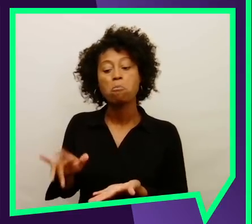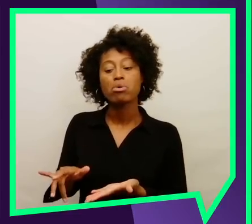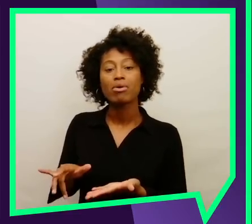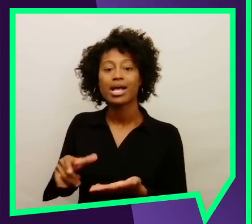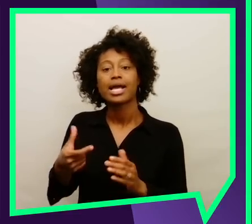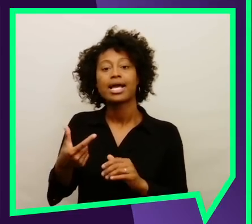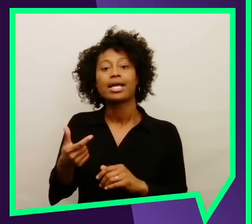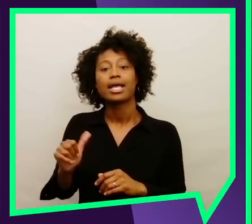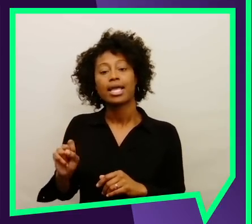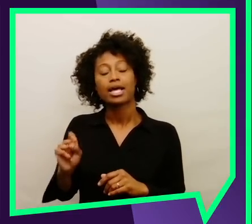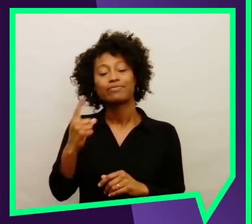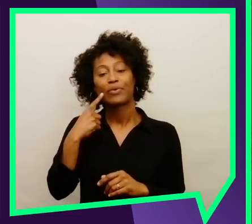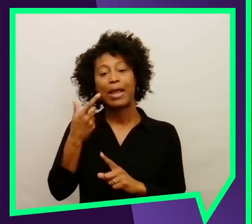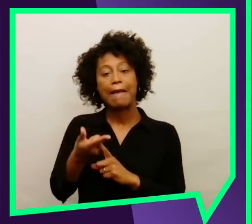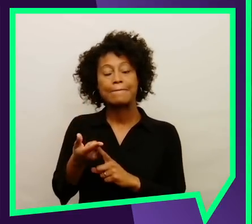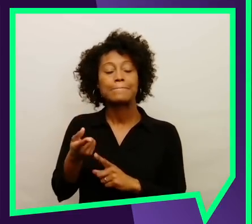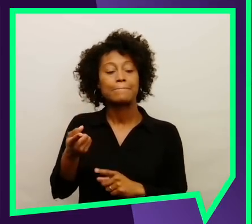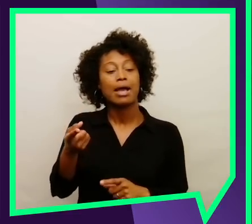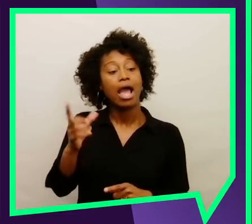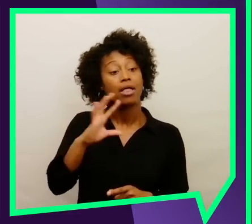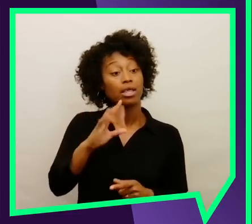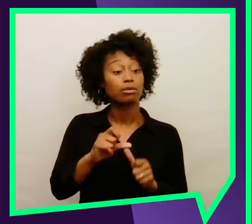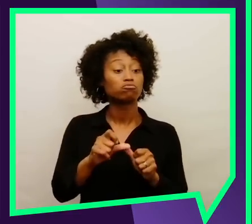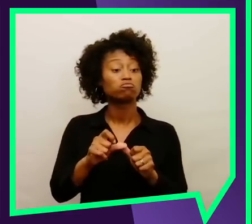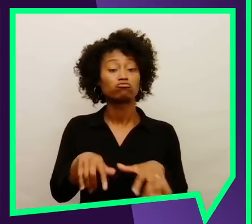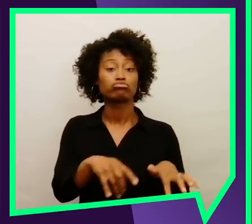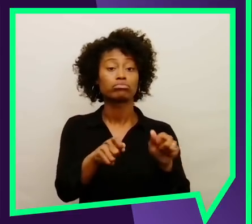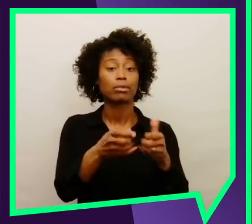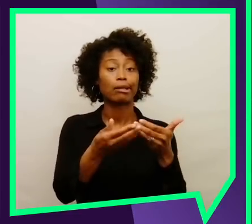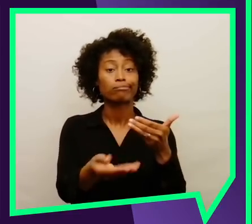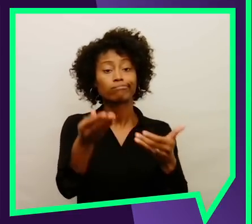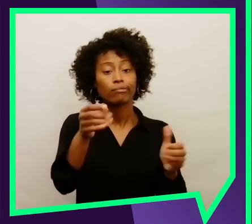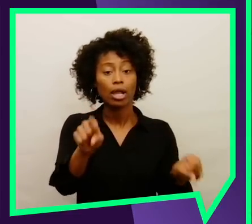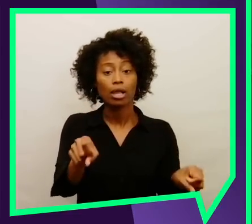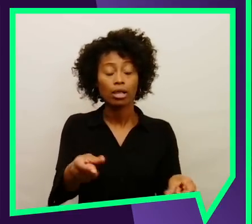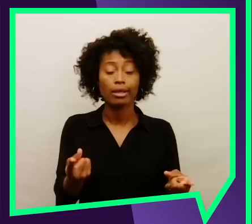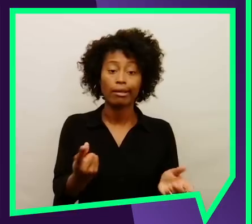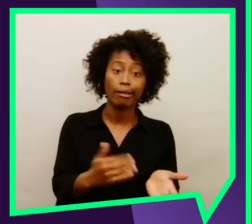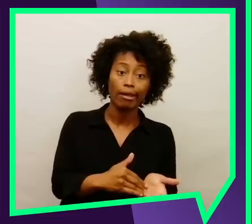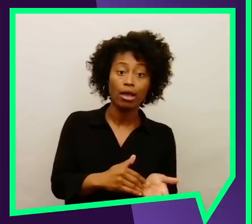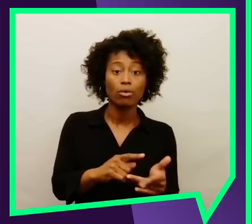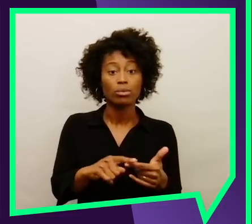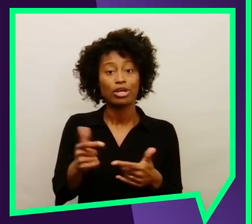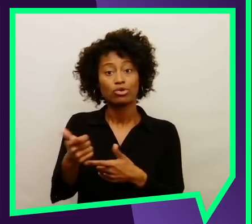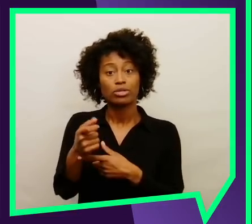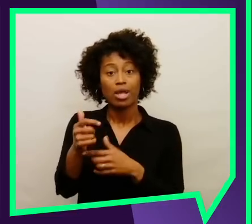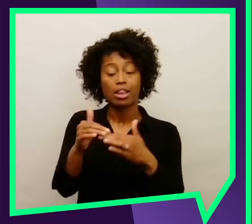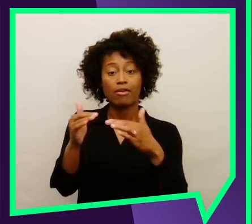With the Xbox Controller Assist, when he needs help, when he gets stuck, I can at least hit the gas for him,